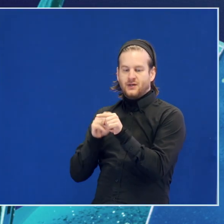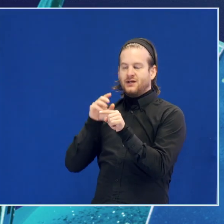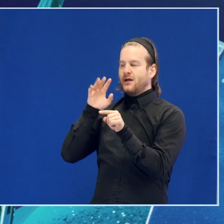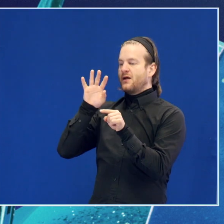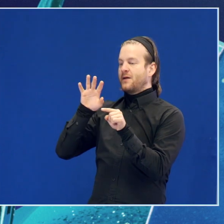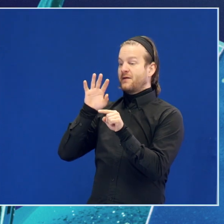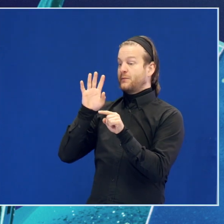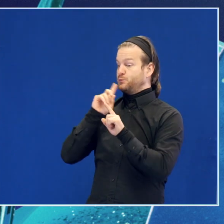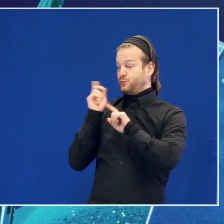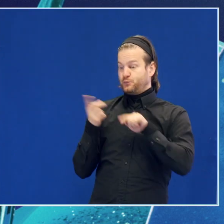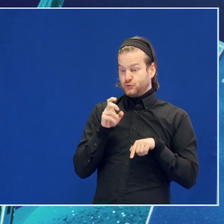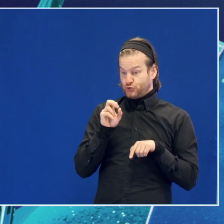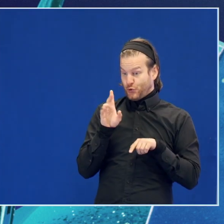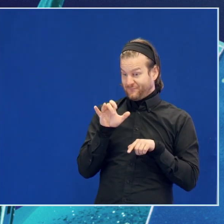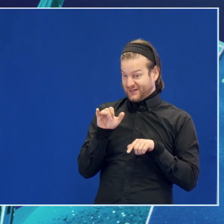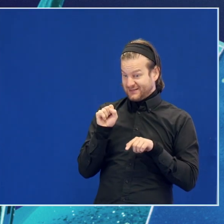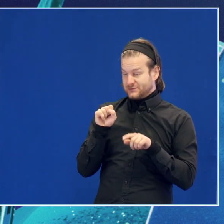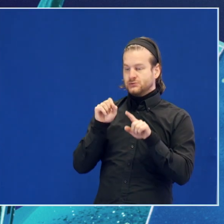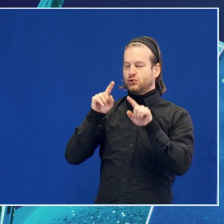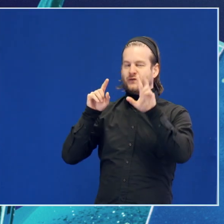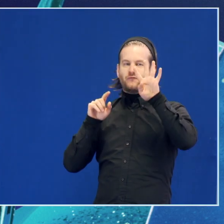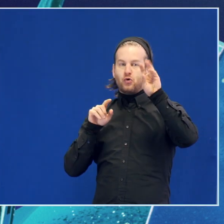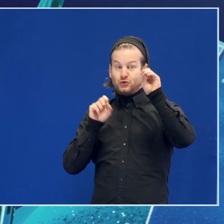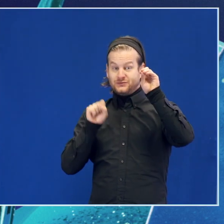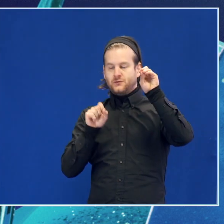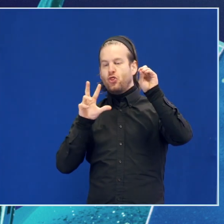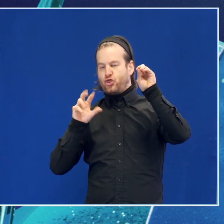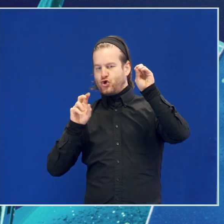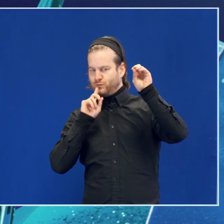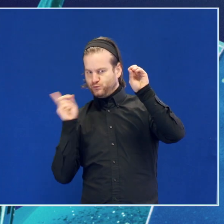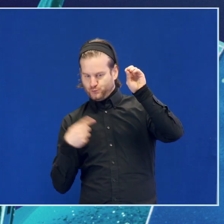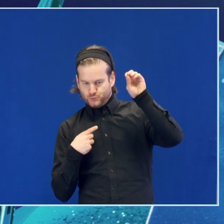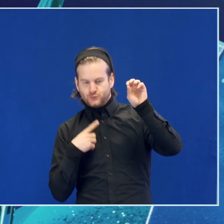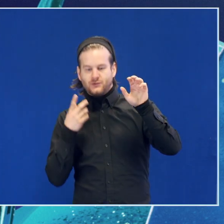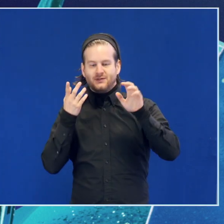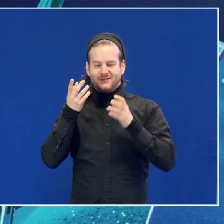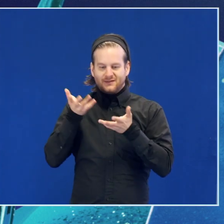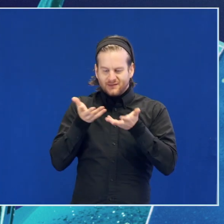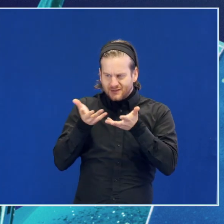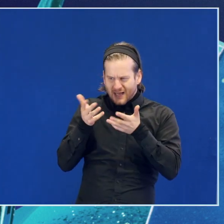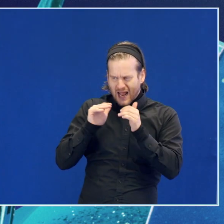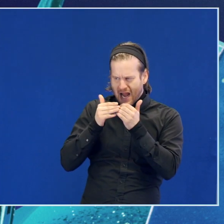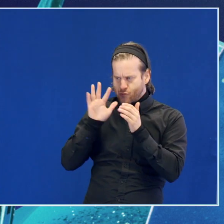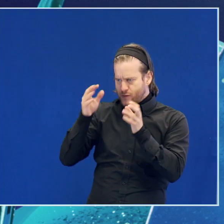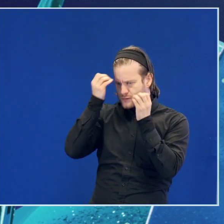And we really thought about neuroinclusion from the very beginning of this conversation.